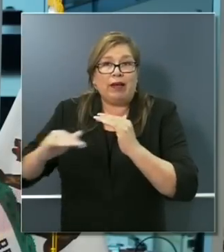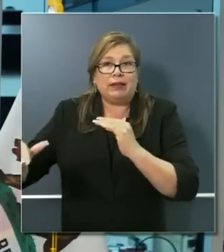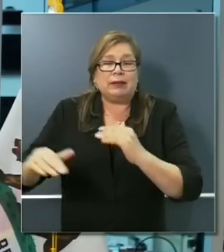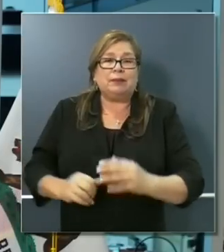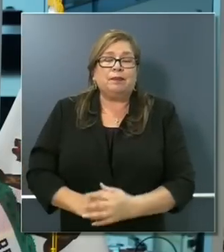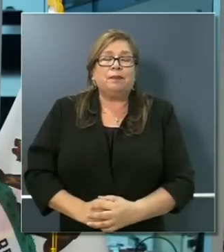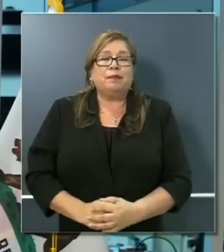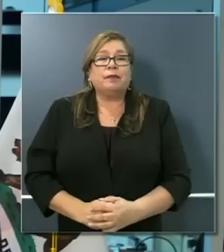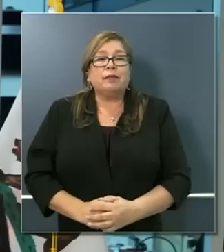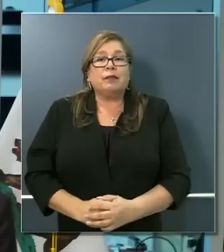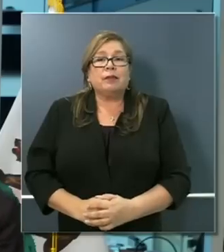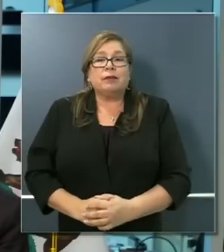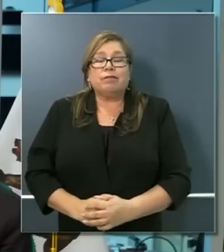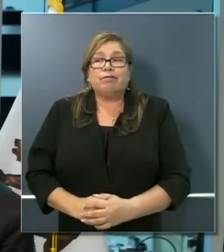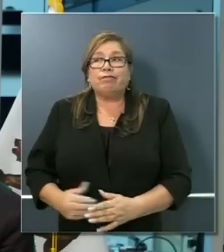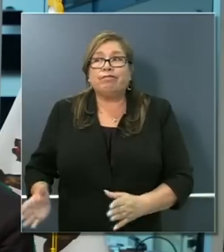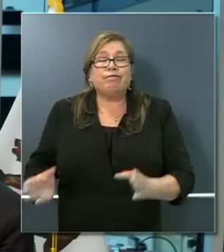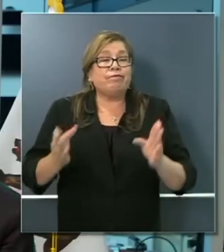CALIFORNIA AS RELATES TO COVID-